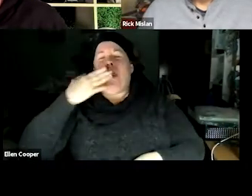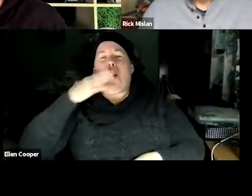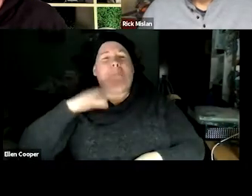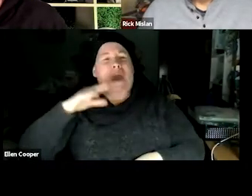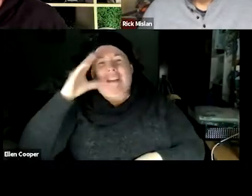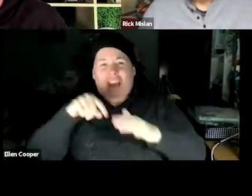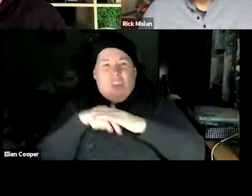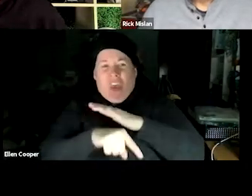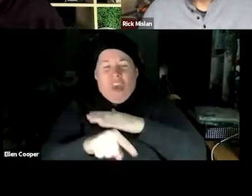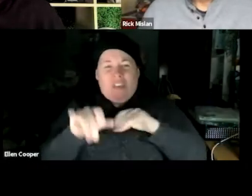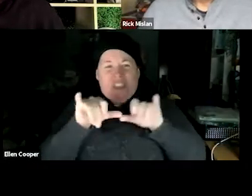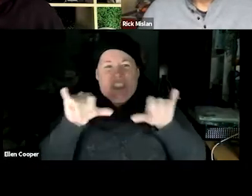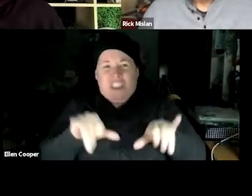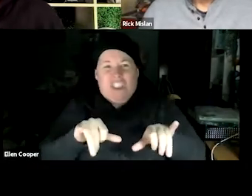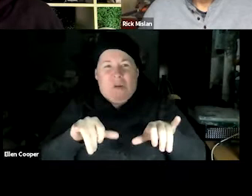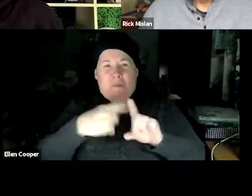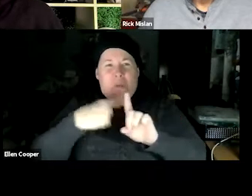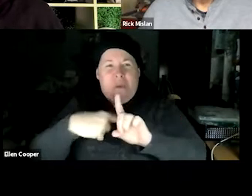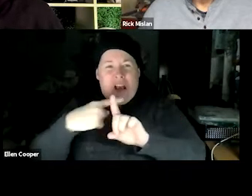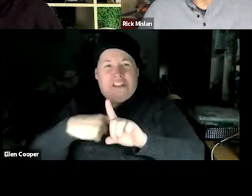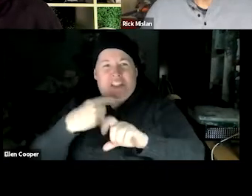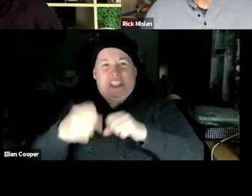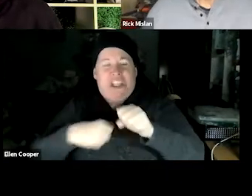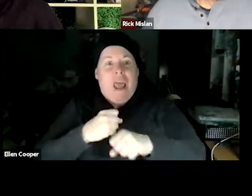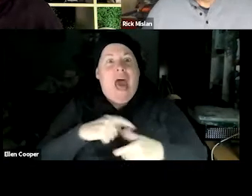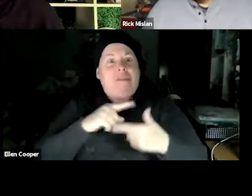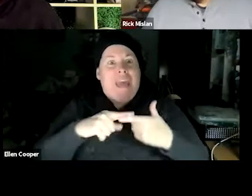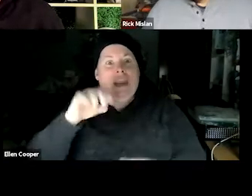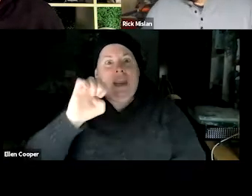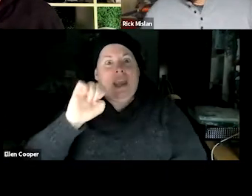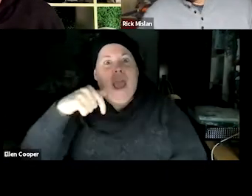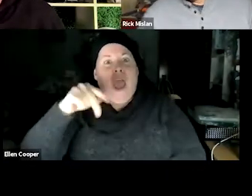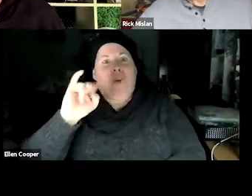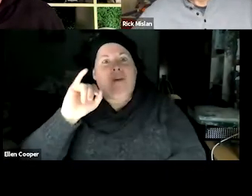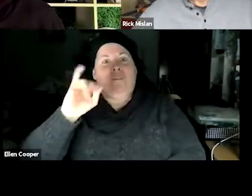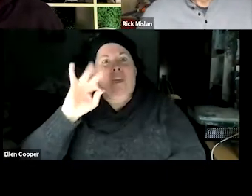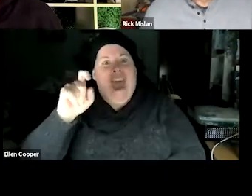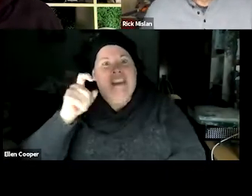realize it. And then along comes Equifax and, you know, you look at the timeline or better yet,